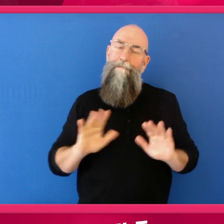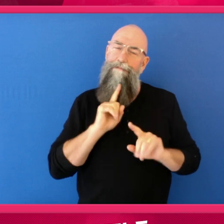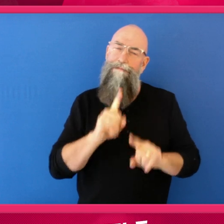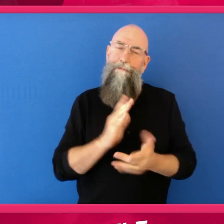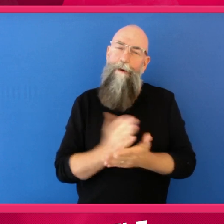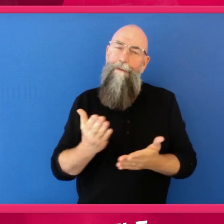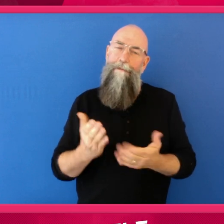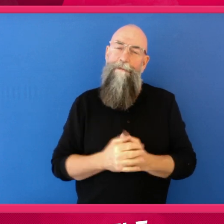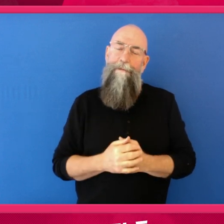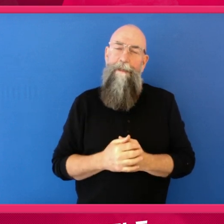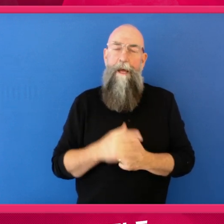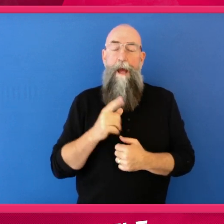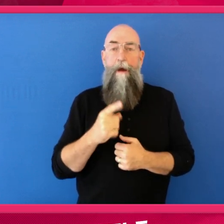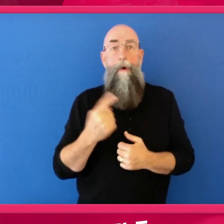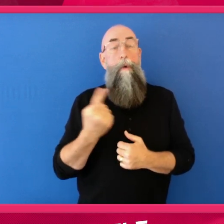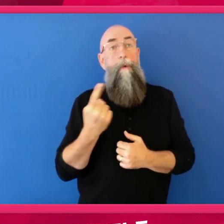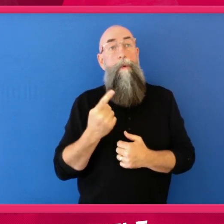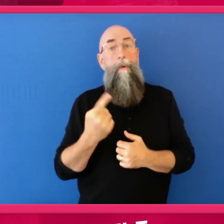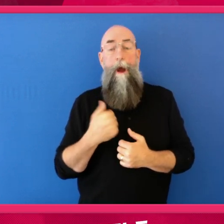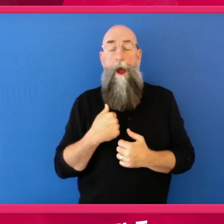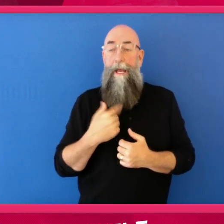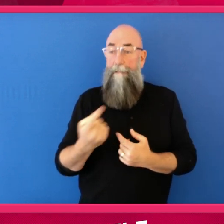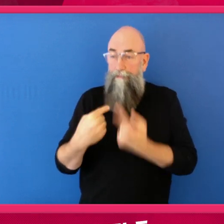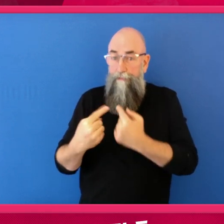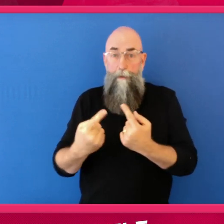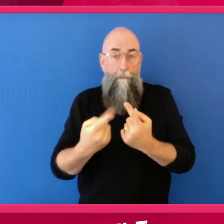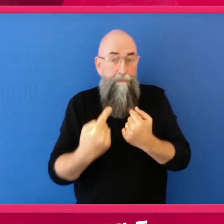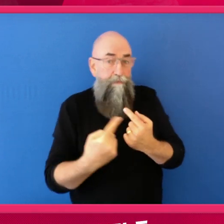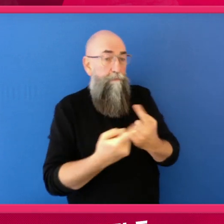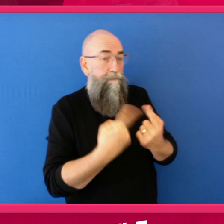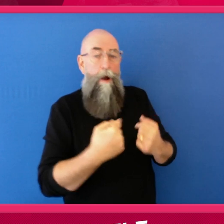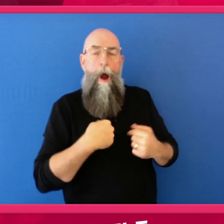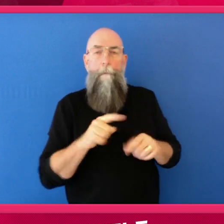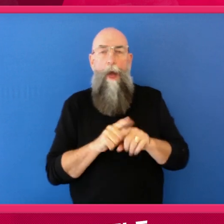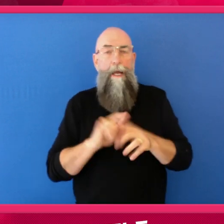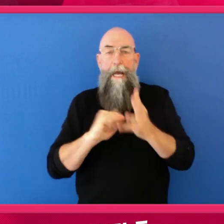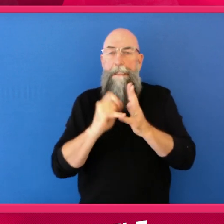that I can get information from, I'm like a sponge on these things. Like, I think, coming